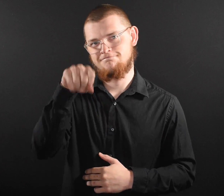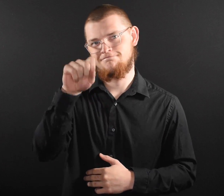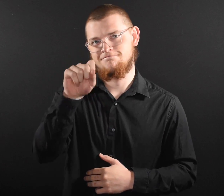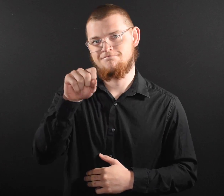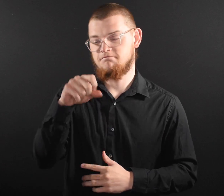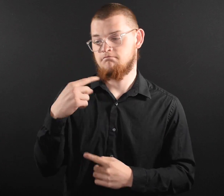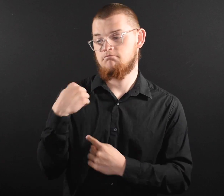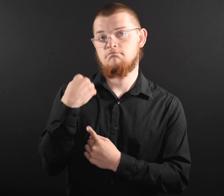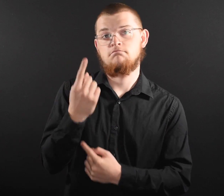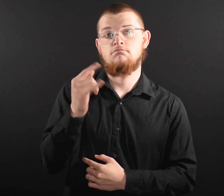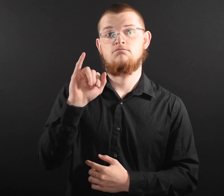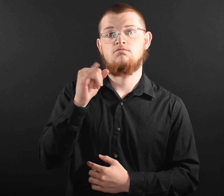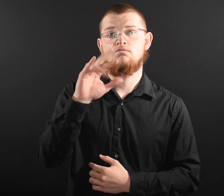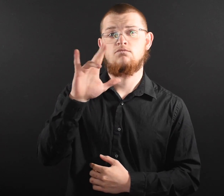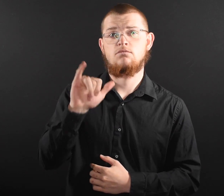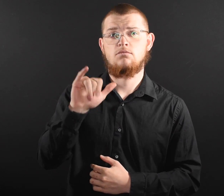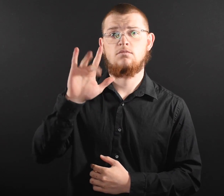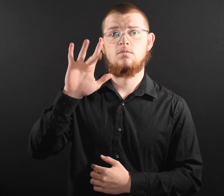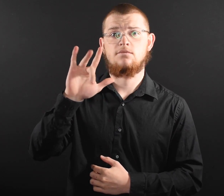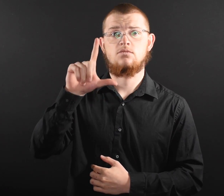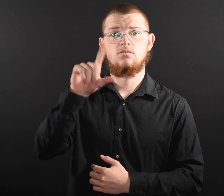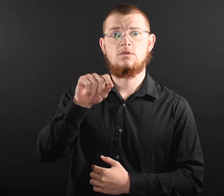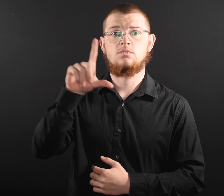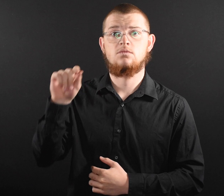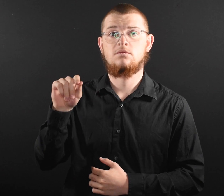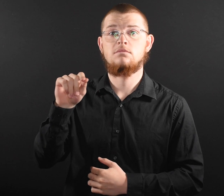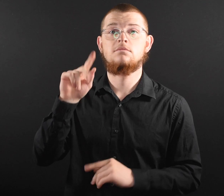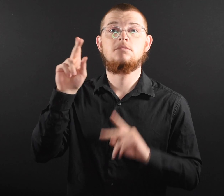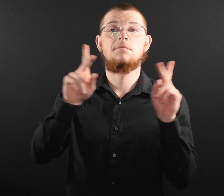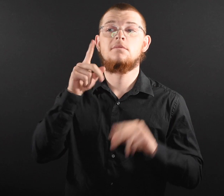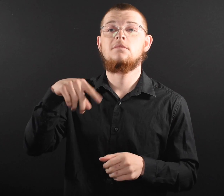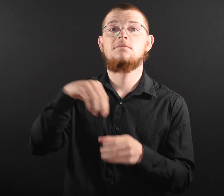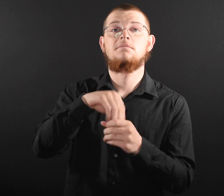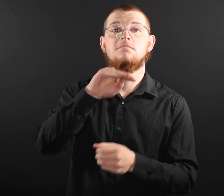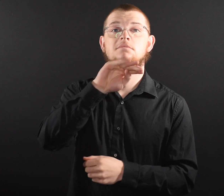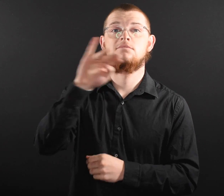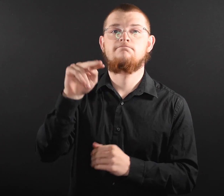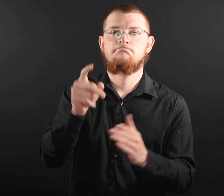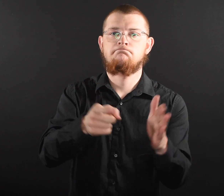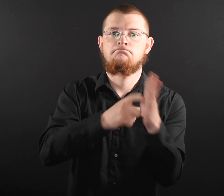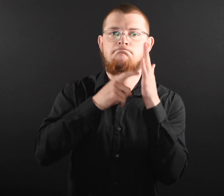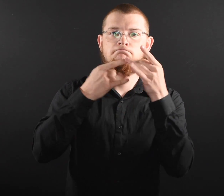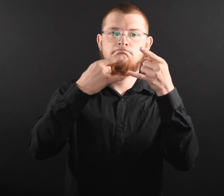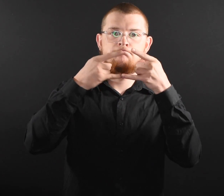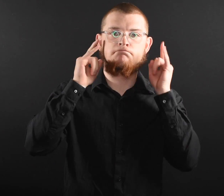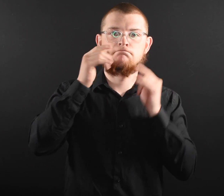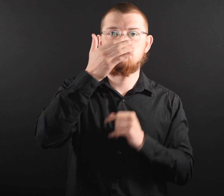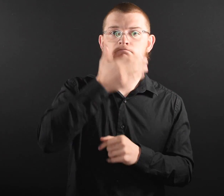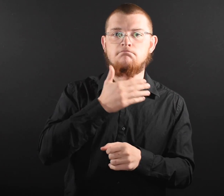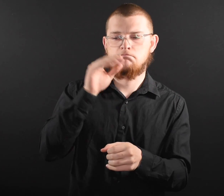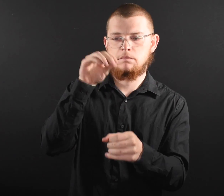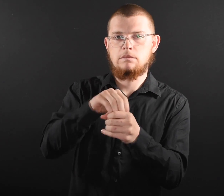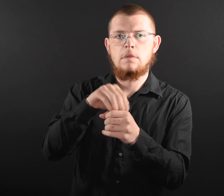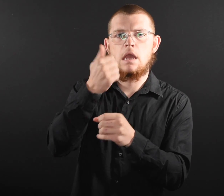Yes. As of July 25, 2020, people in Minnesota are required to wear a face covering